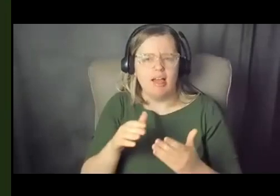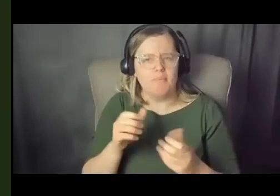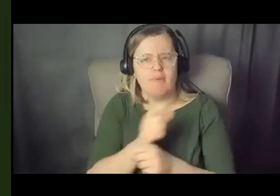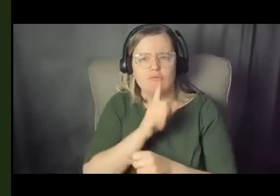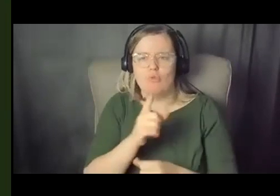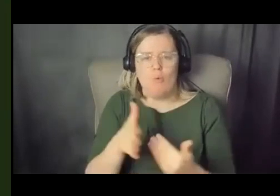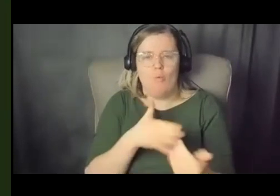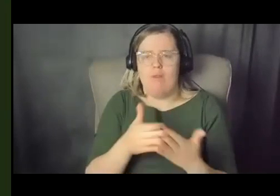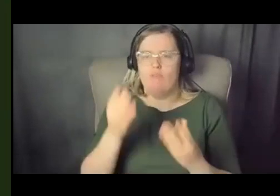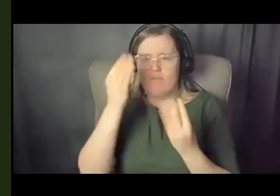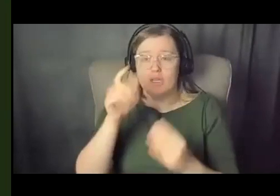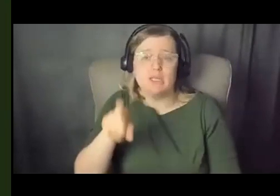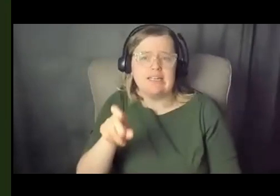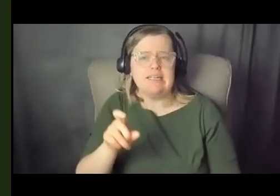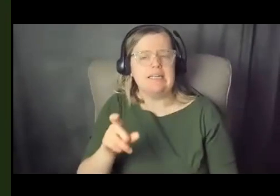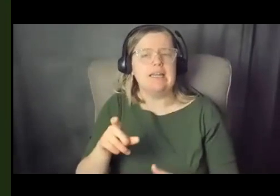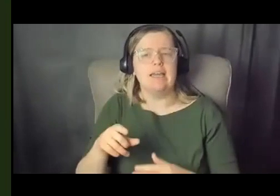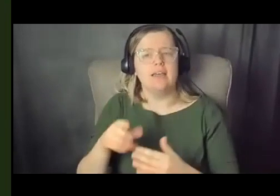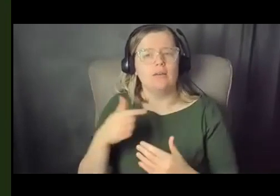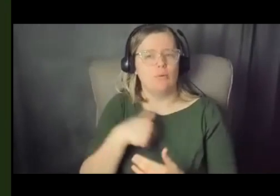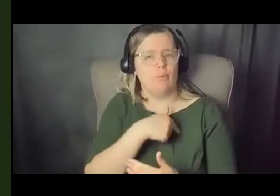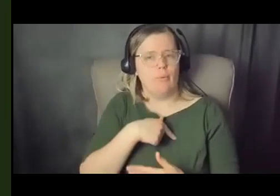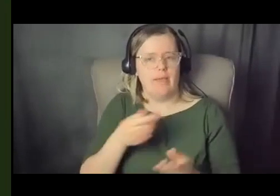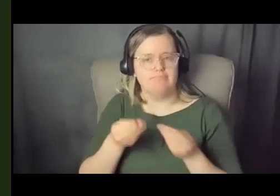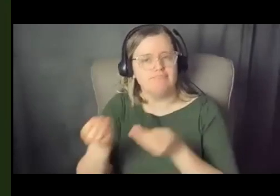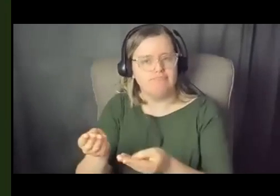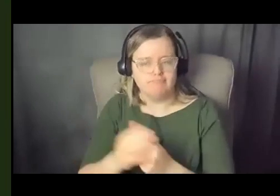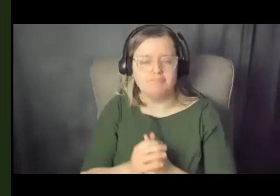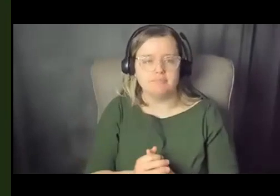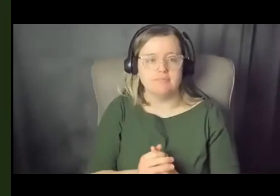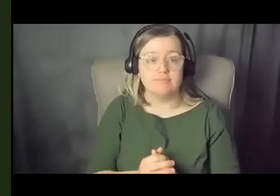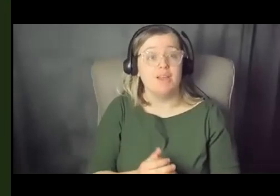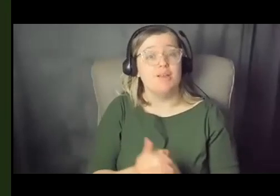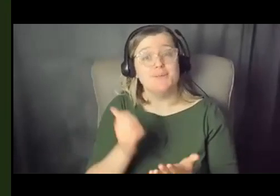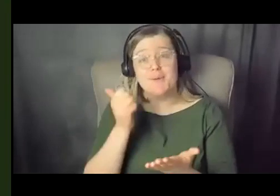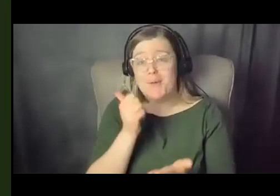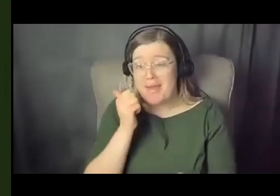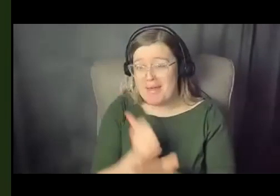So definitely help us out, we'll give you a post-meeting survey,